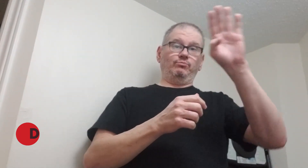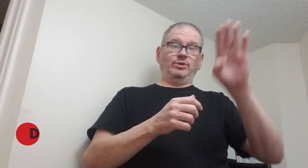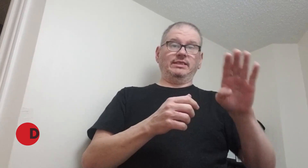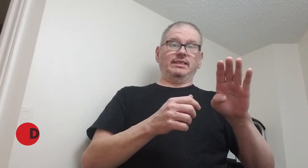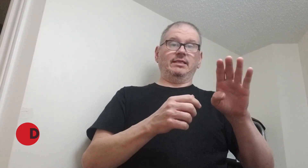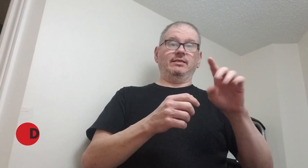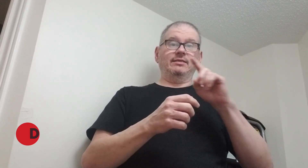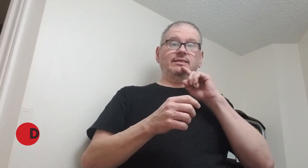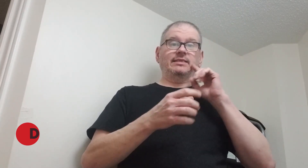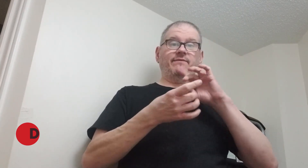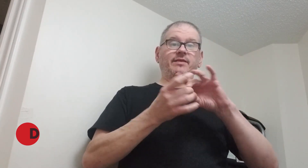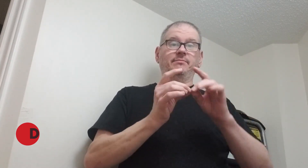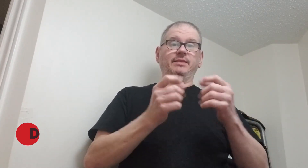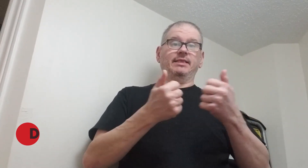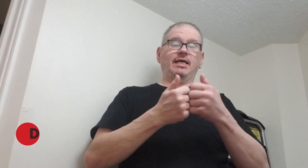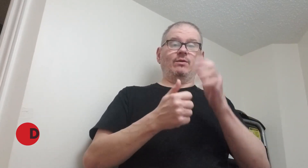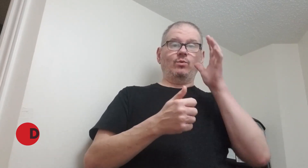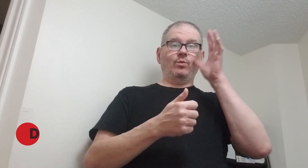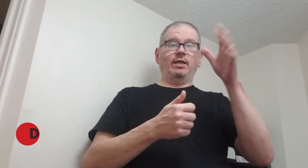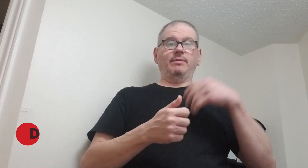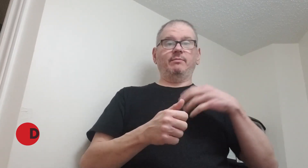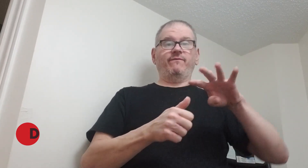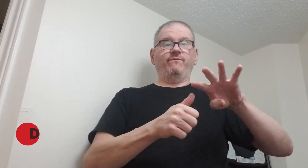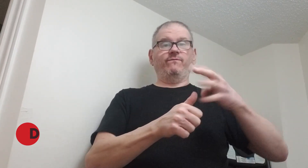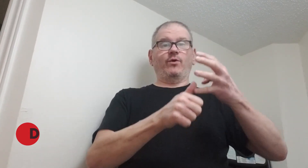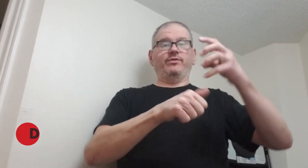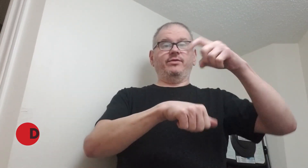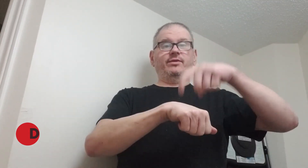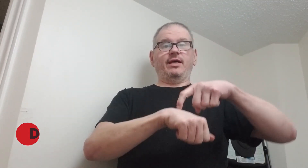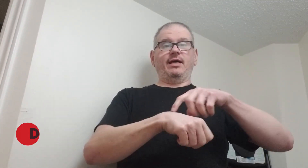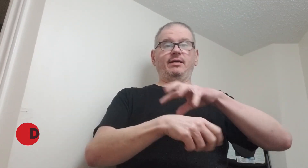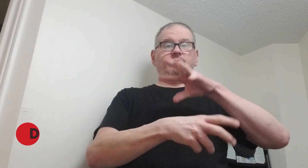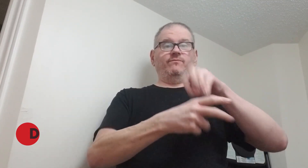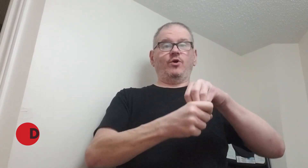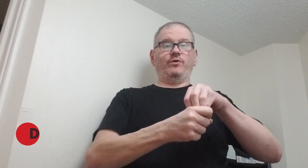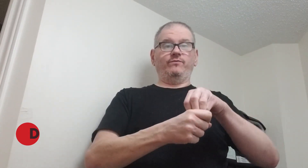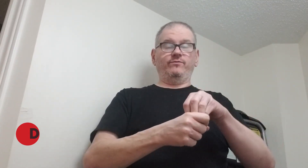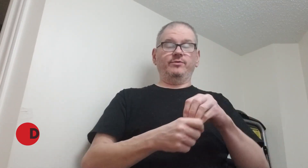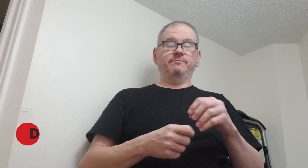in Brazil - this will be my fourth Deaflympics experience.